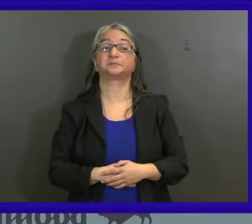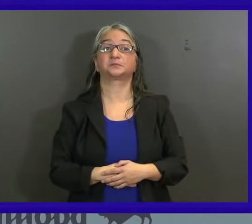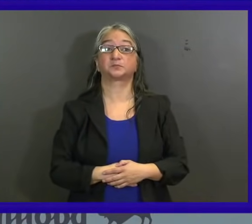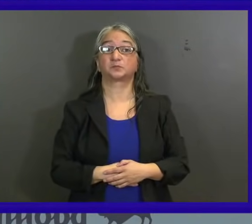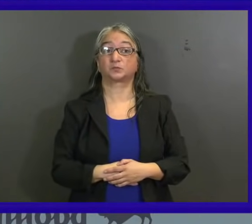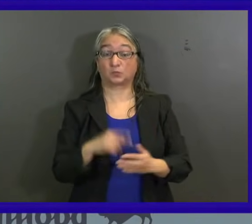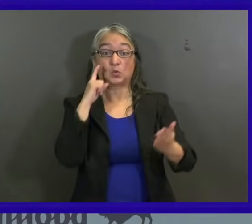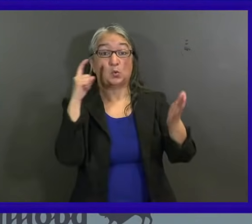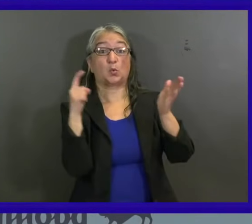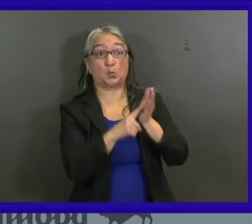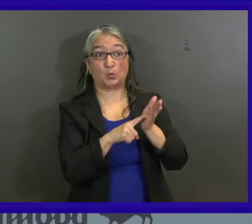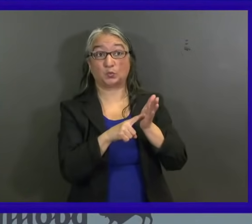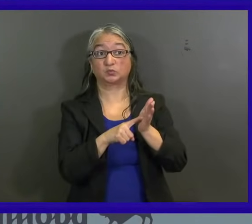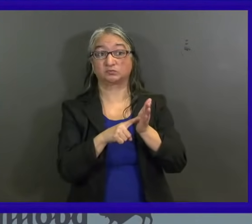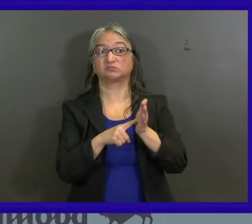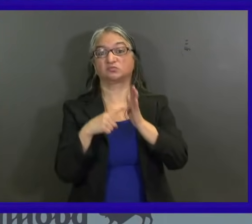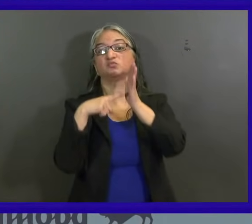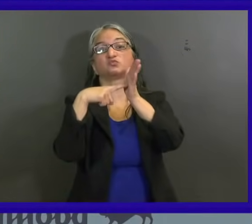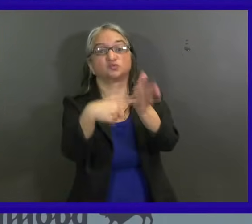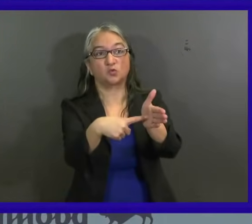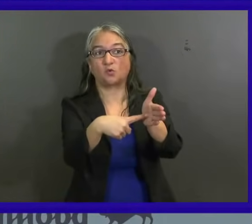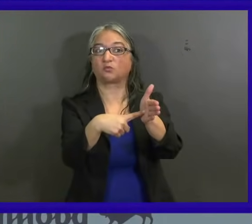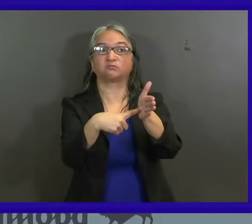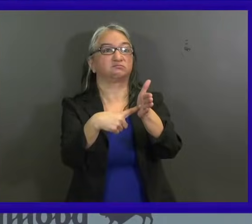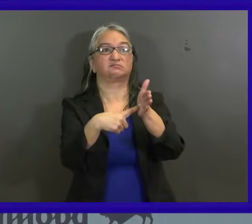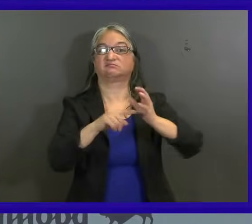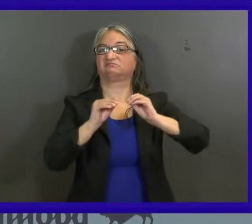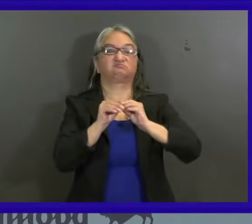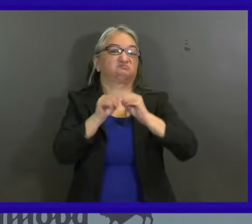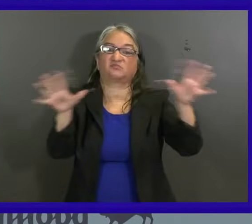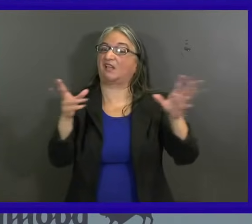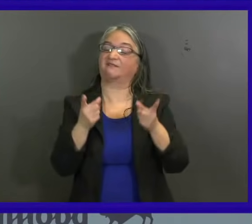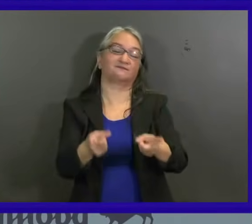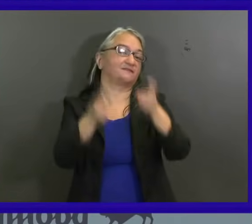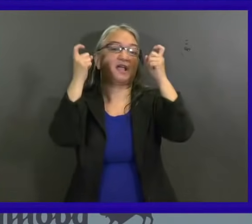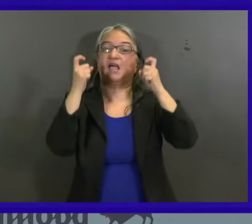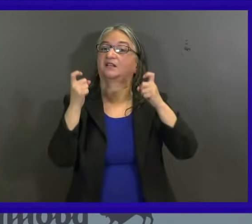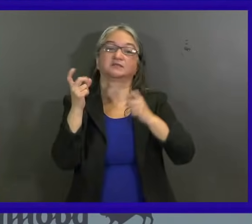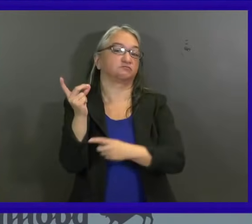transmissible and and we know that it's here already we know it's in canada it's going to be in